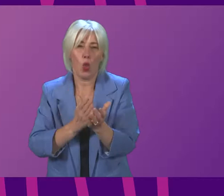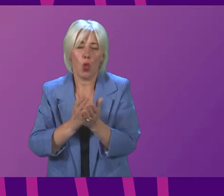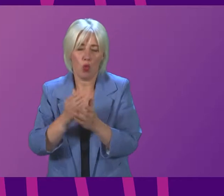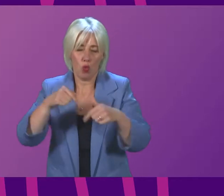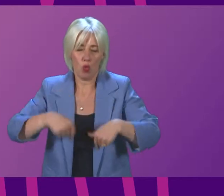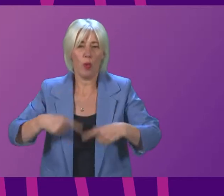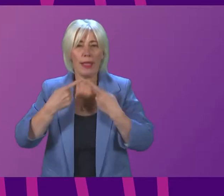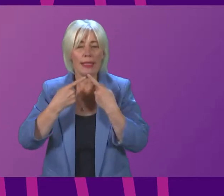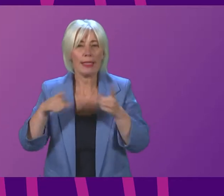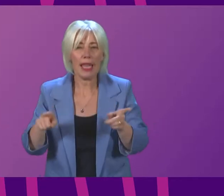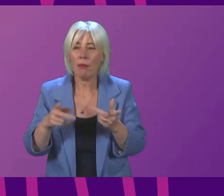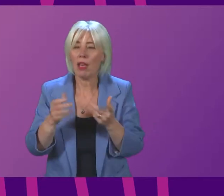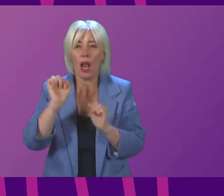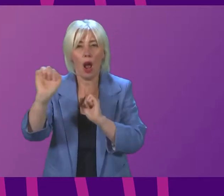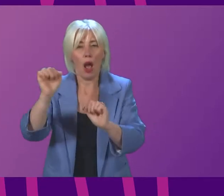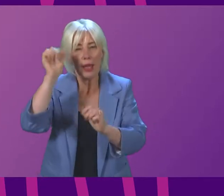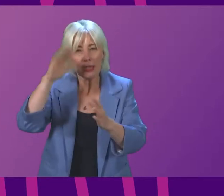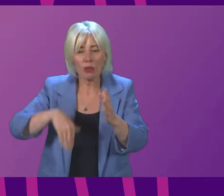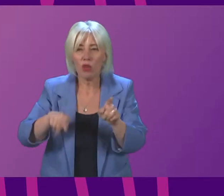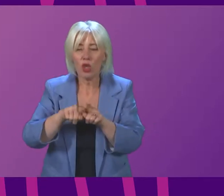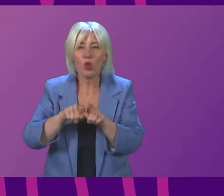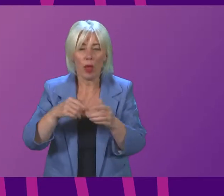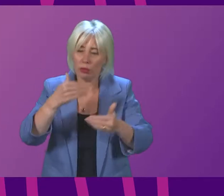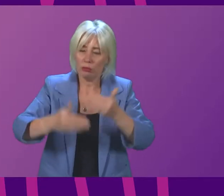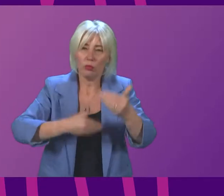and elsewhere about how matters can best be taken forward.